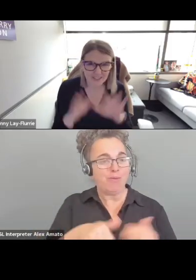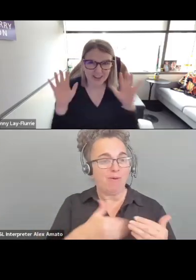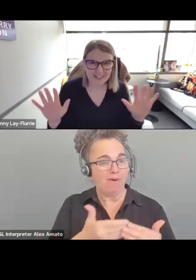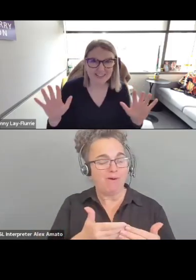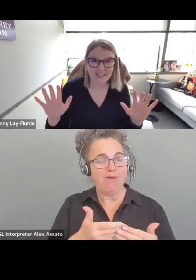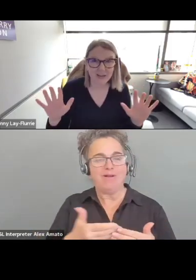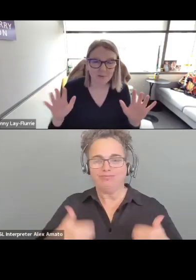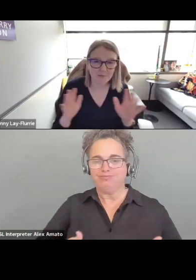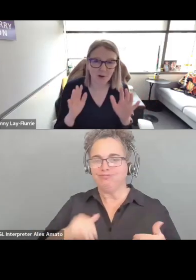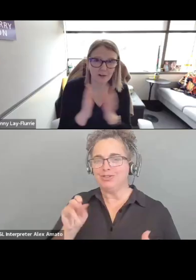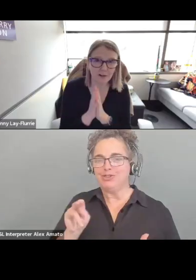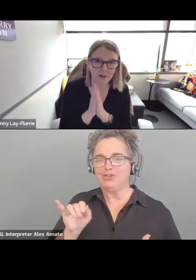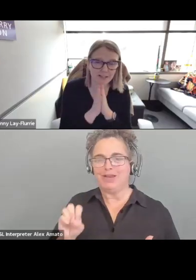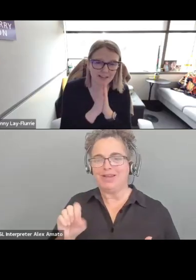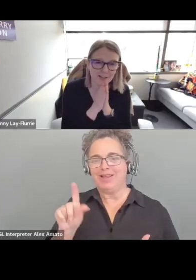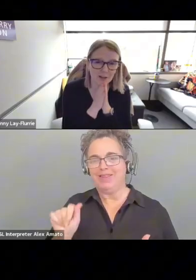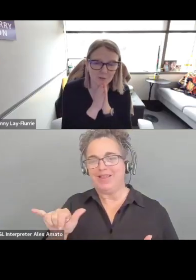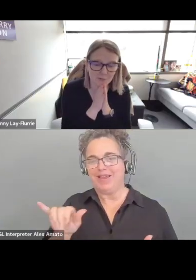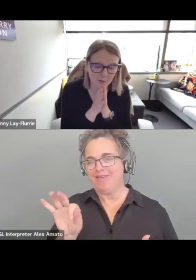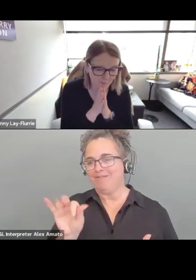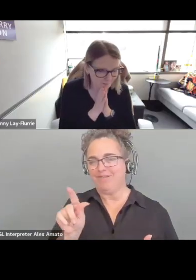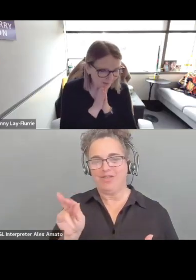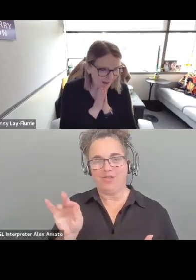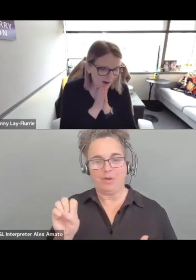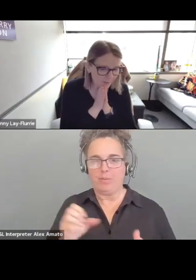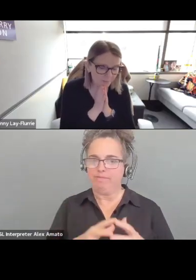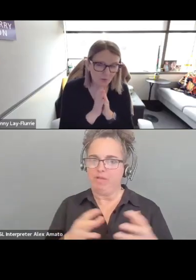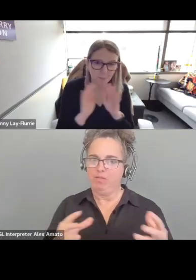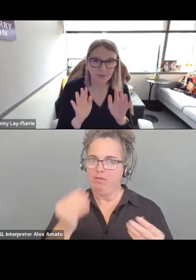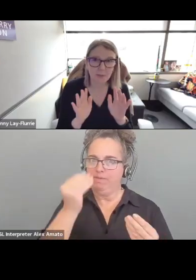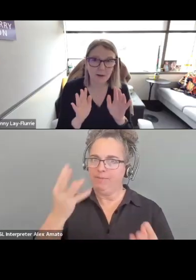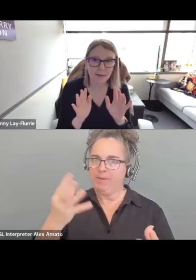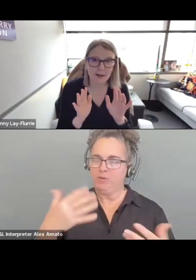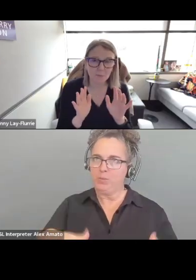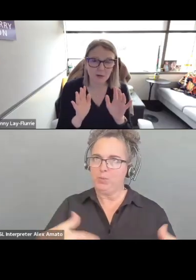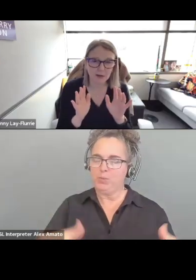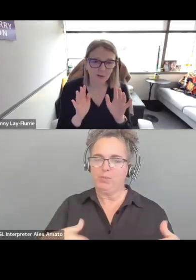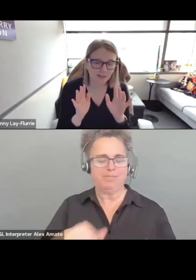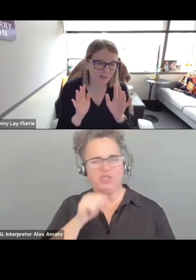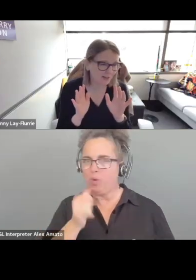I'm excited to dig in. We've got a lot of content to go through. Don't be scared by that. We're going